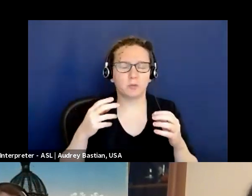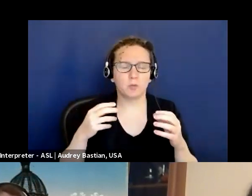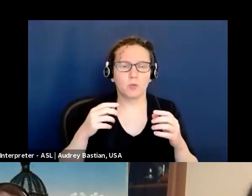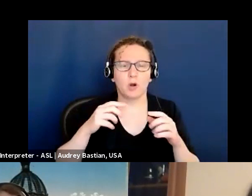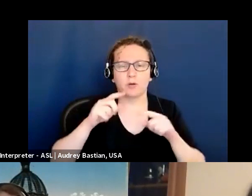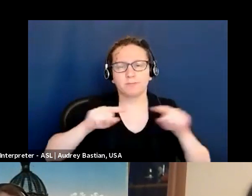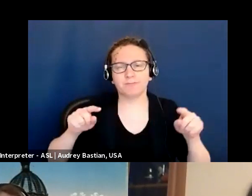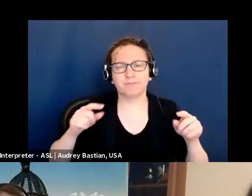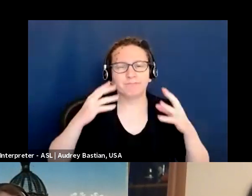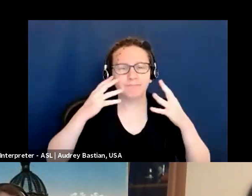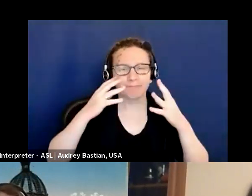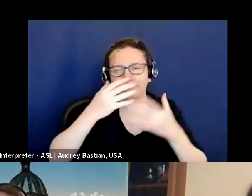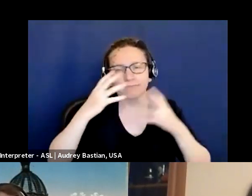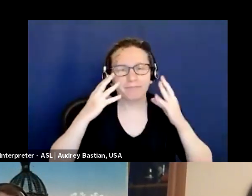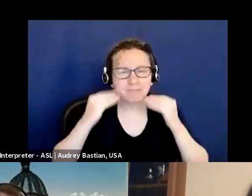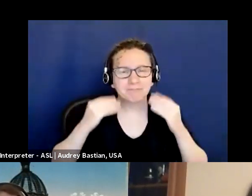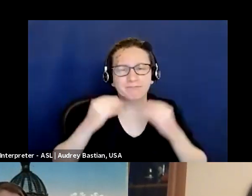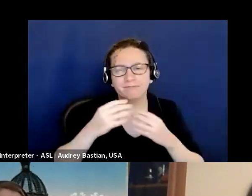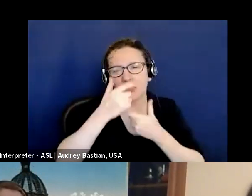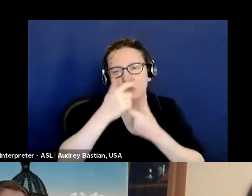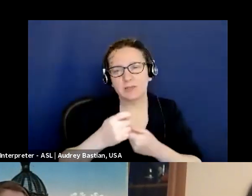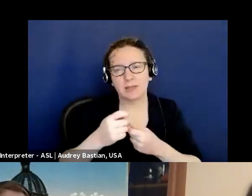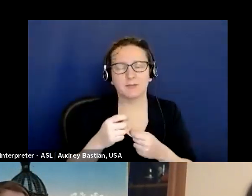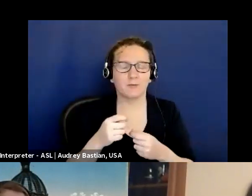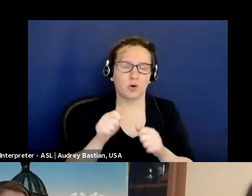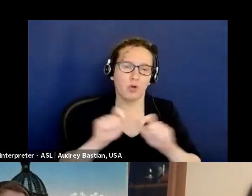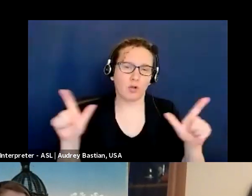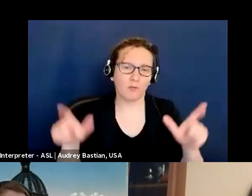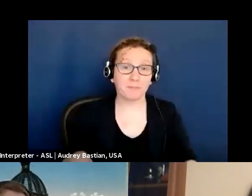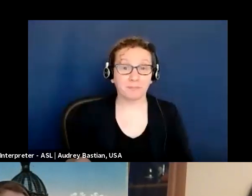So Michelle, I want you to tell us kind of what was the reasonable accommodation,